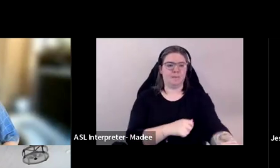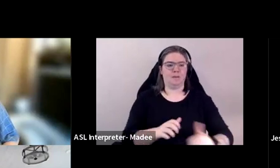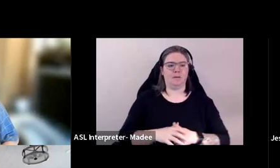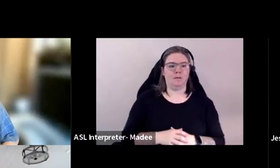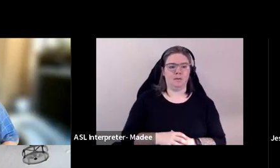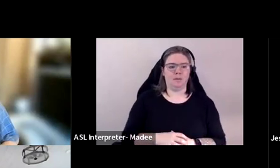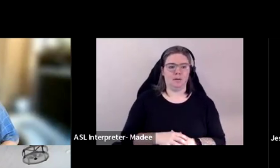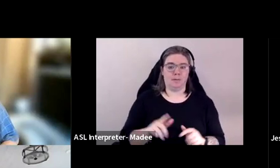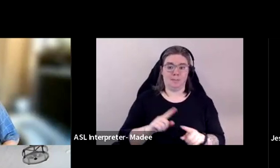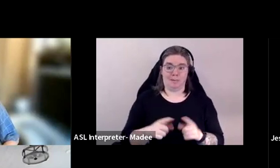Rebecca Rabatin, she/her, Independence First: tax credits.